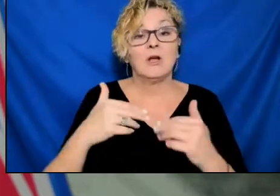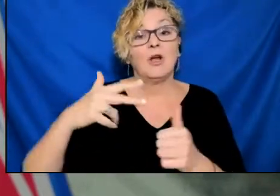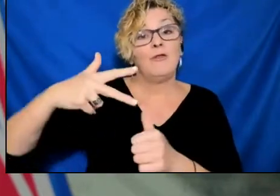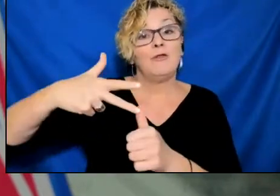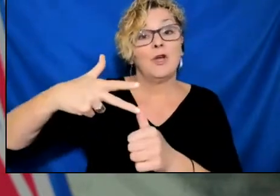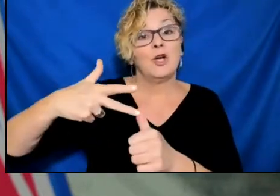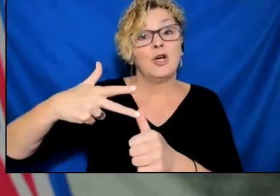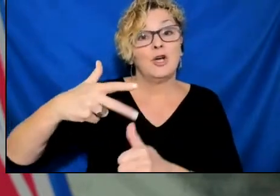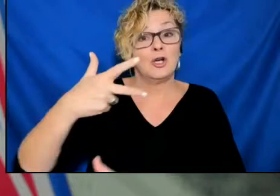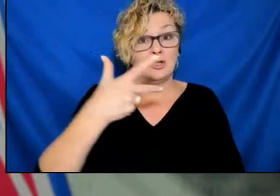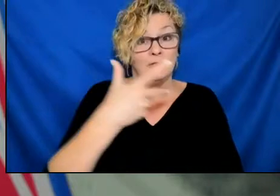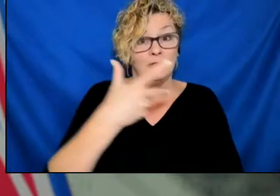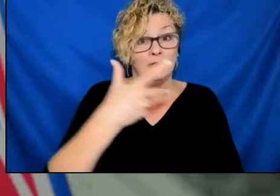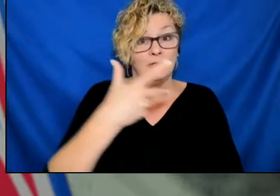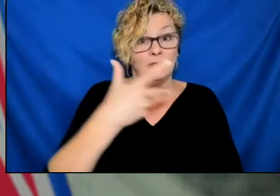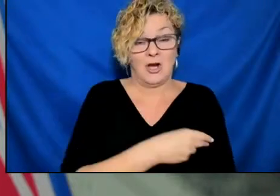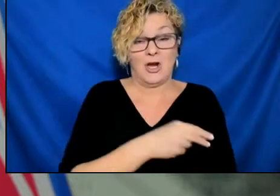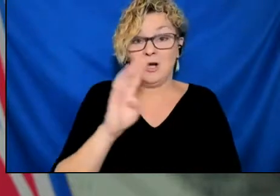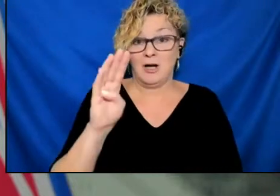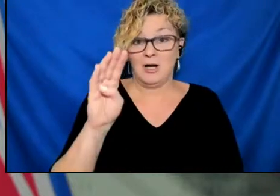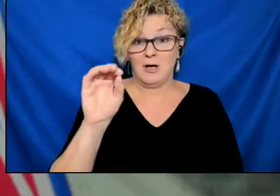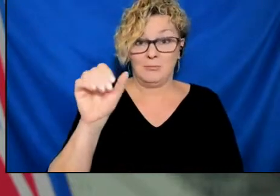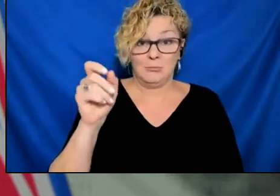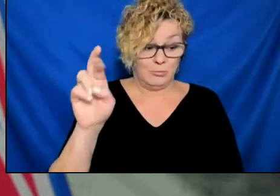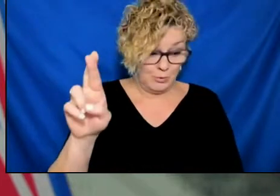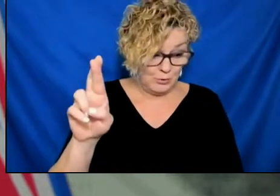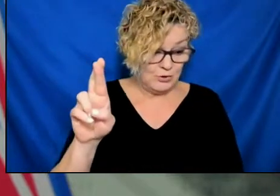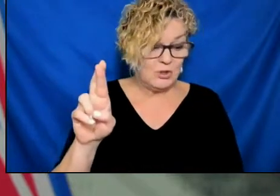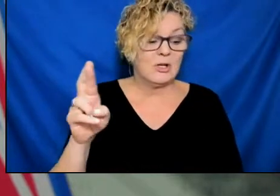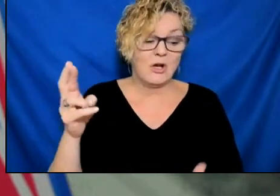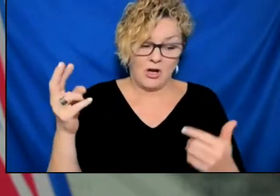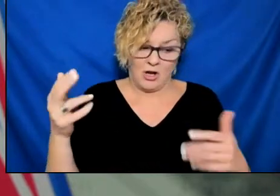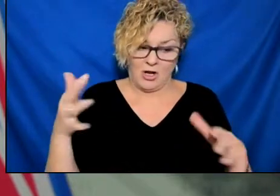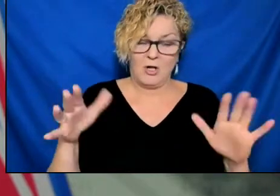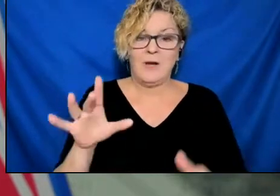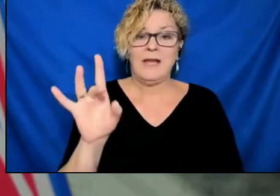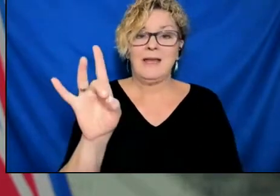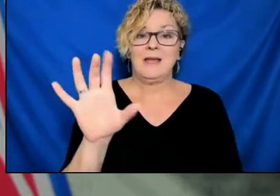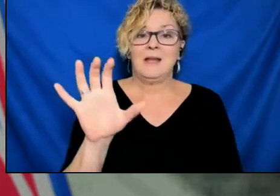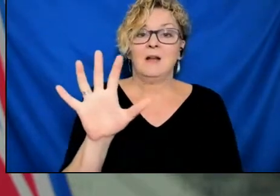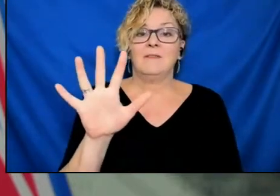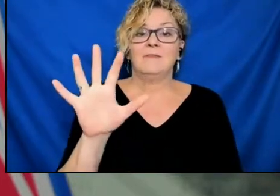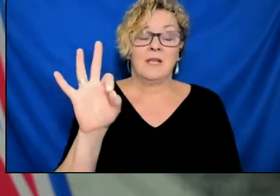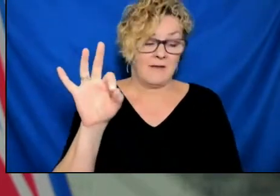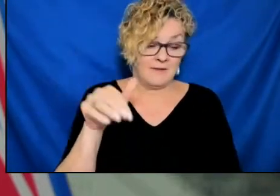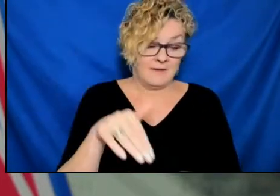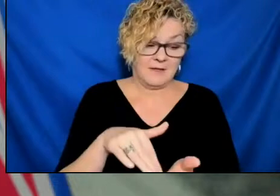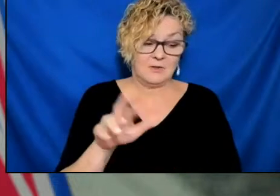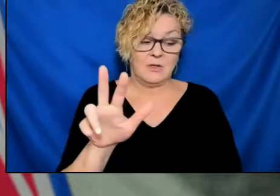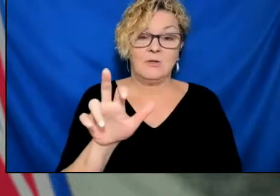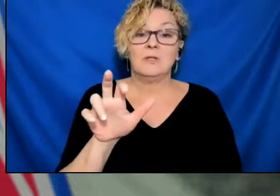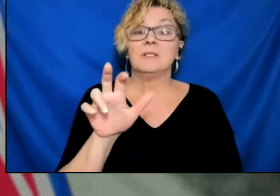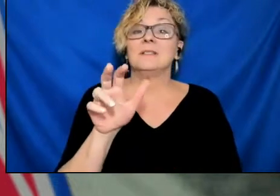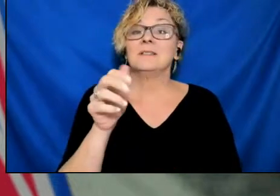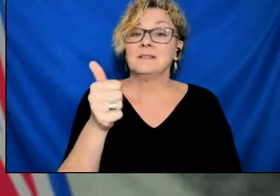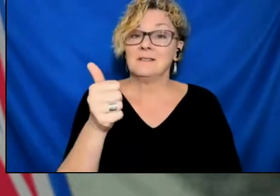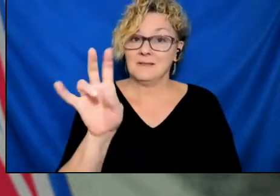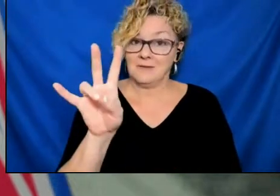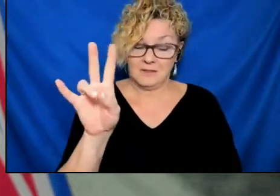today, 858,774 boosters have been administered in BC.